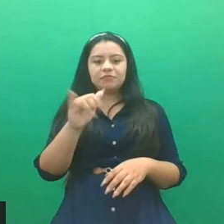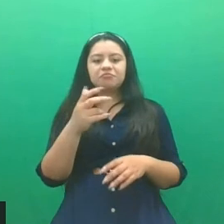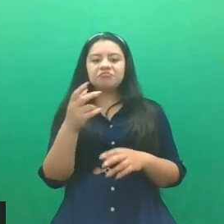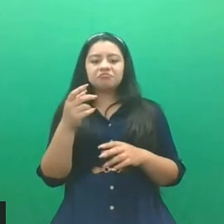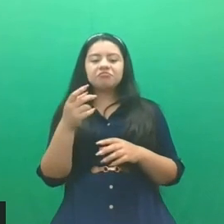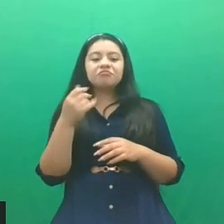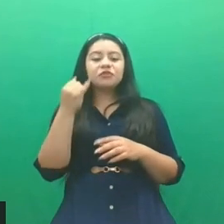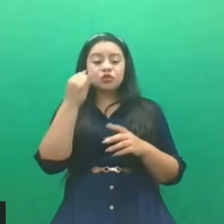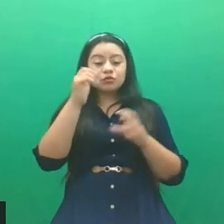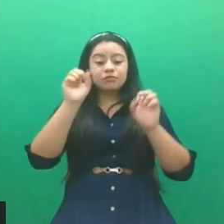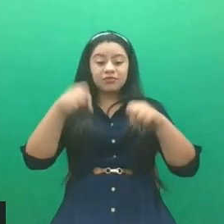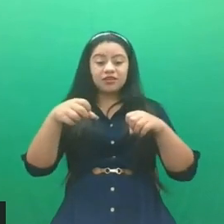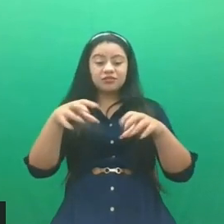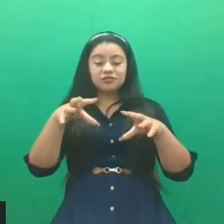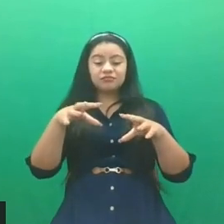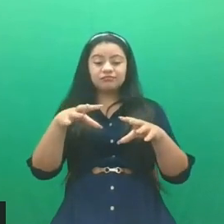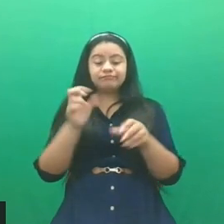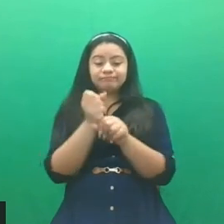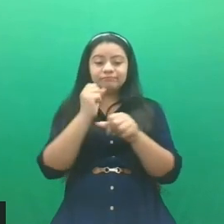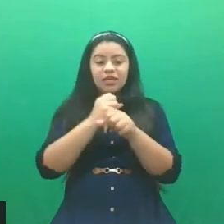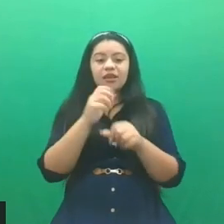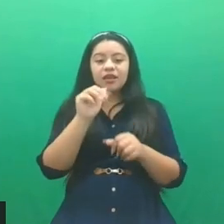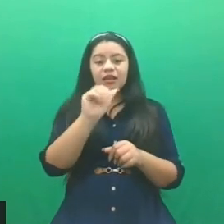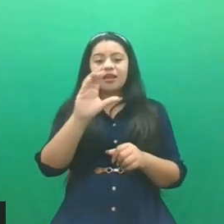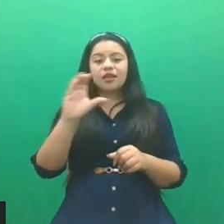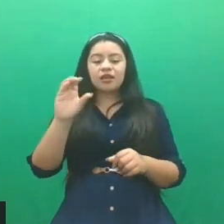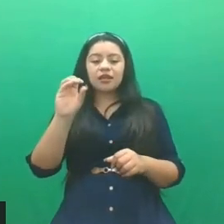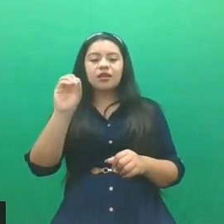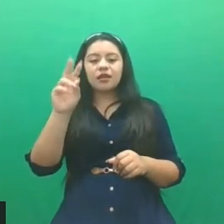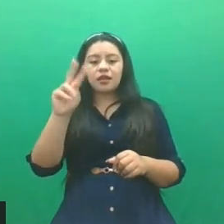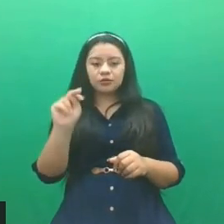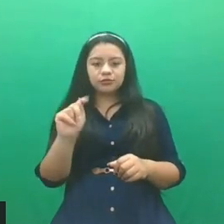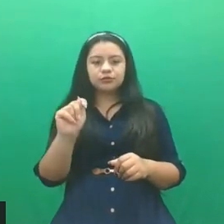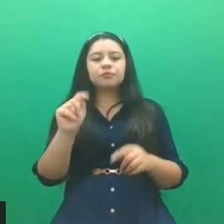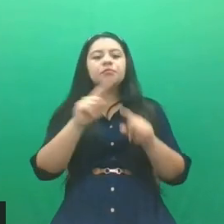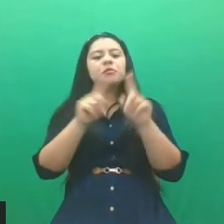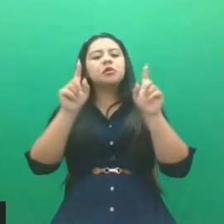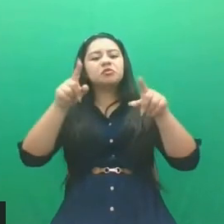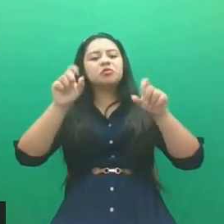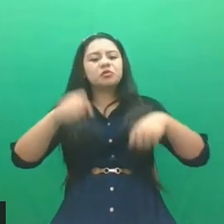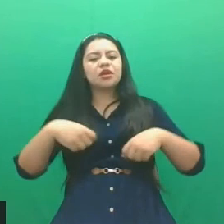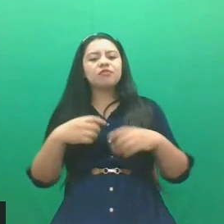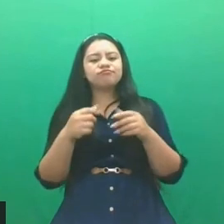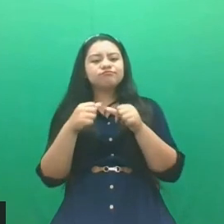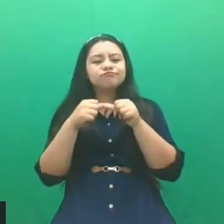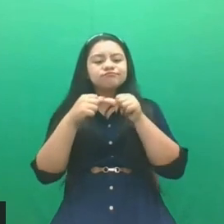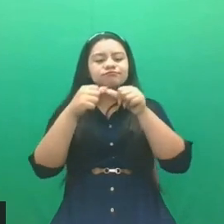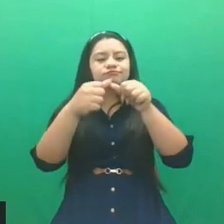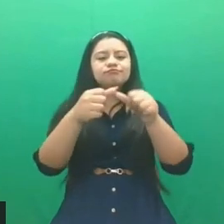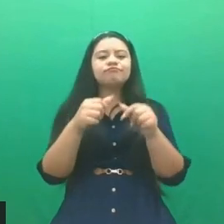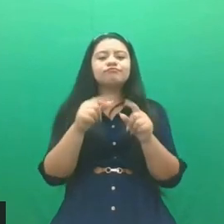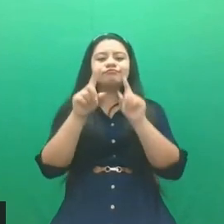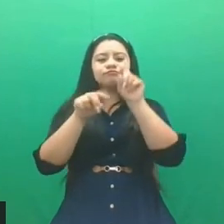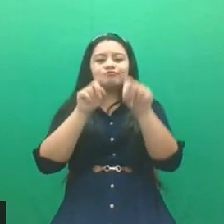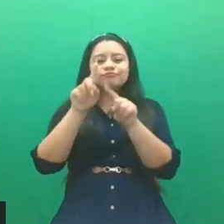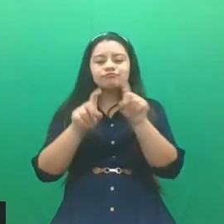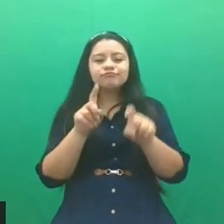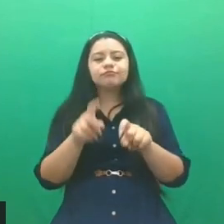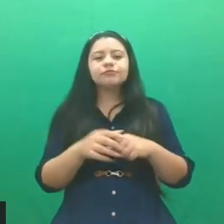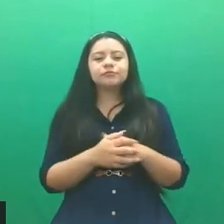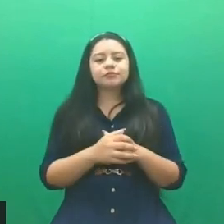I really we're excited about the discussions that we can continue on that platform. As always follow